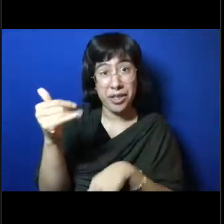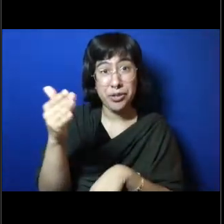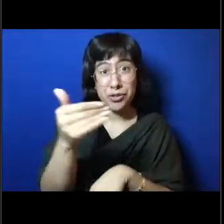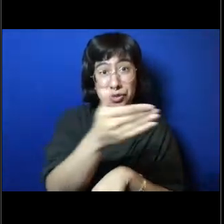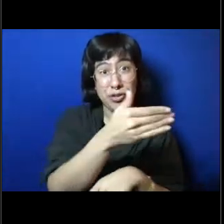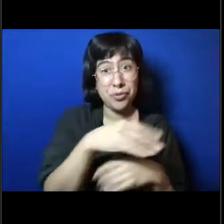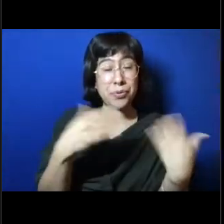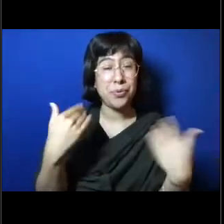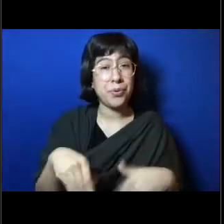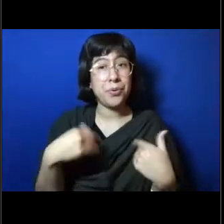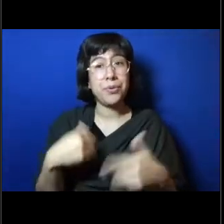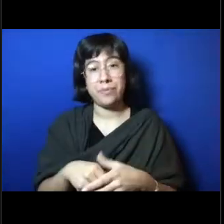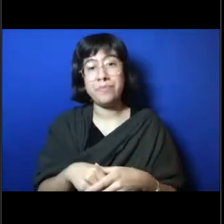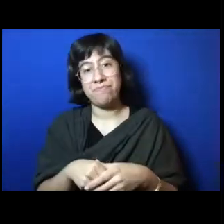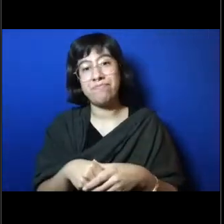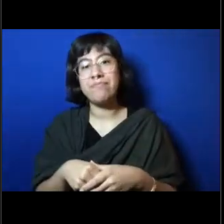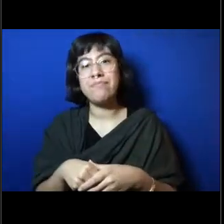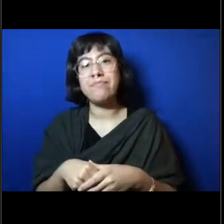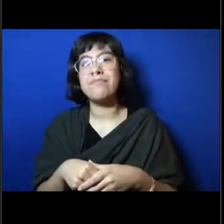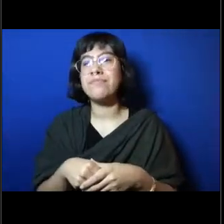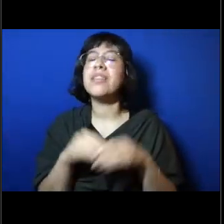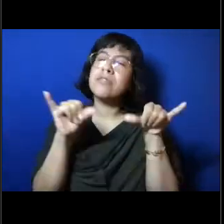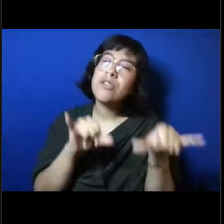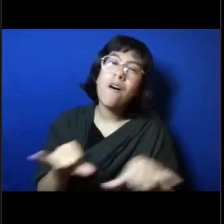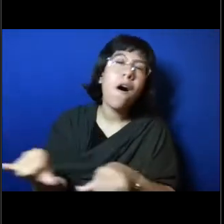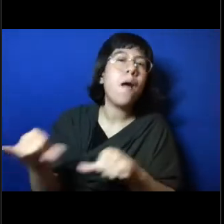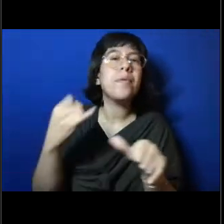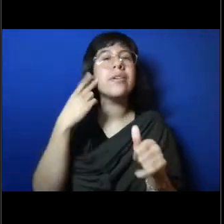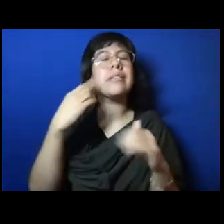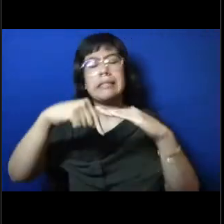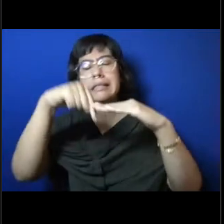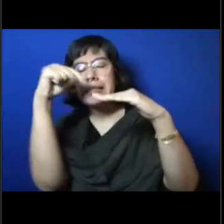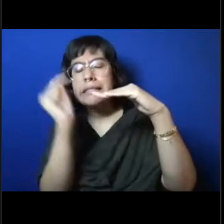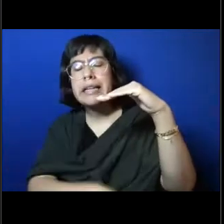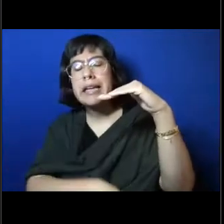that is quite common in some of the deeper kelp forests in California,